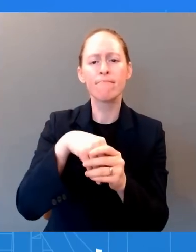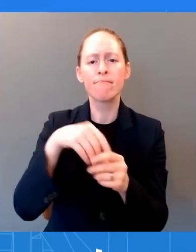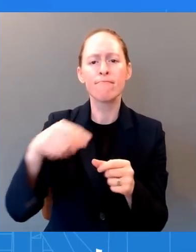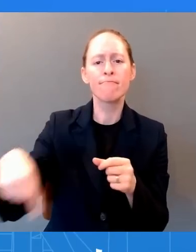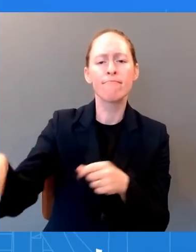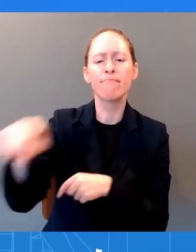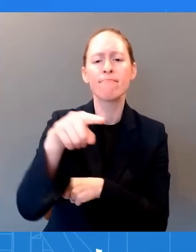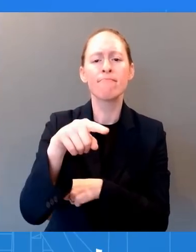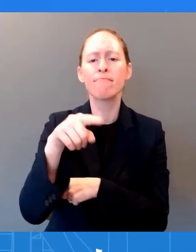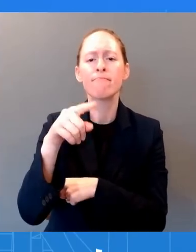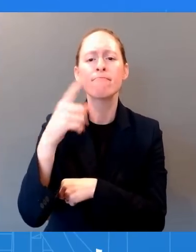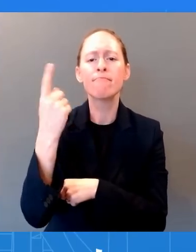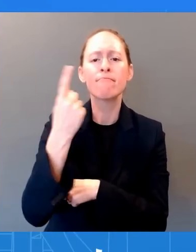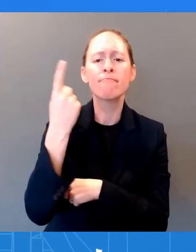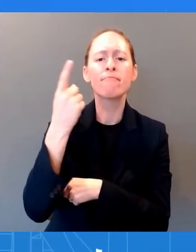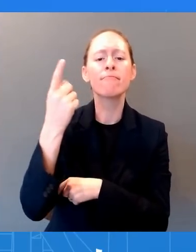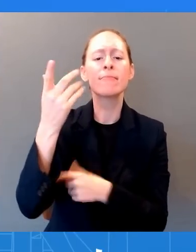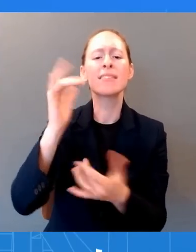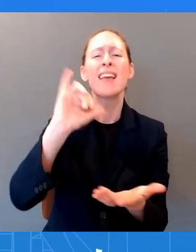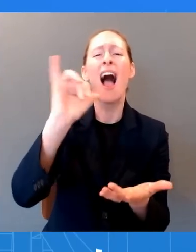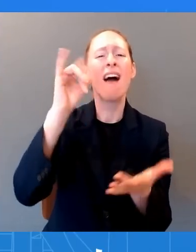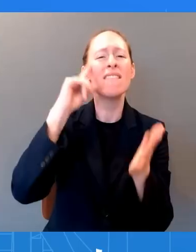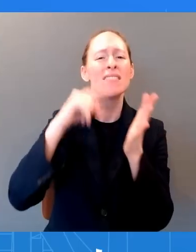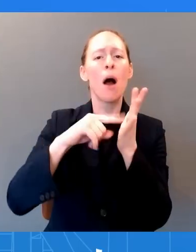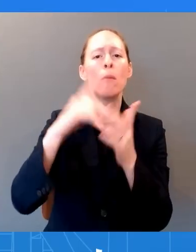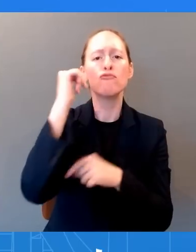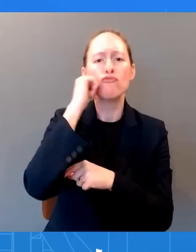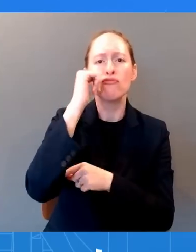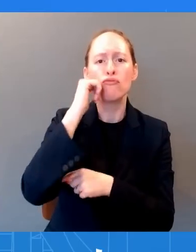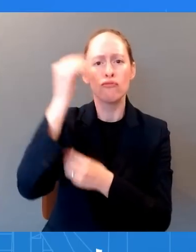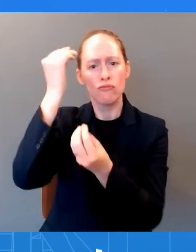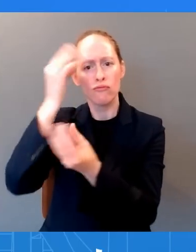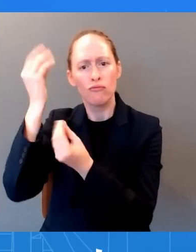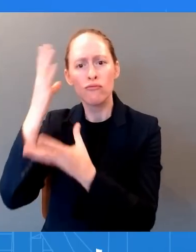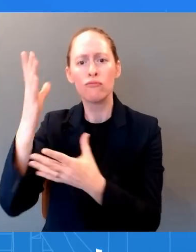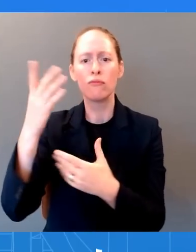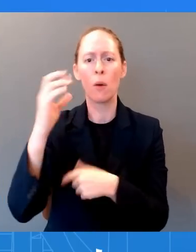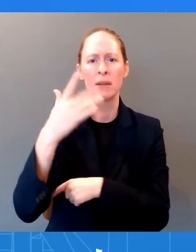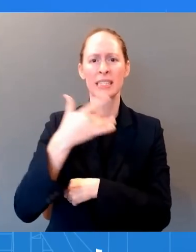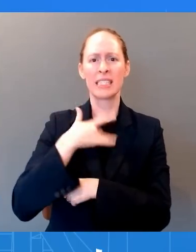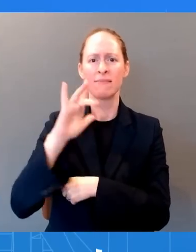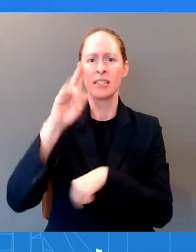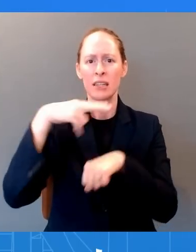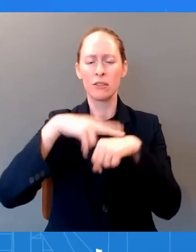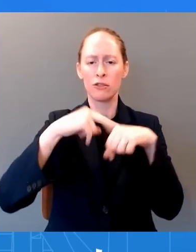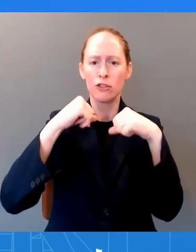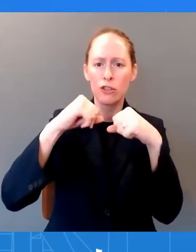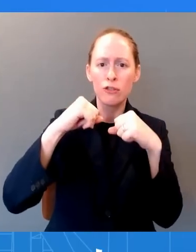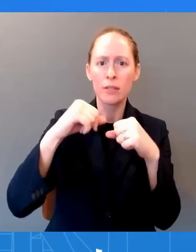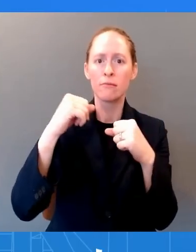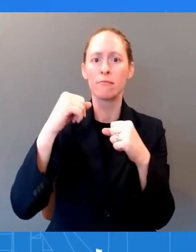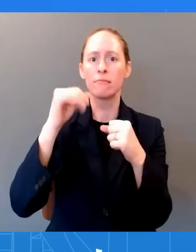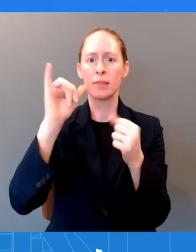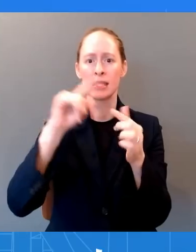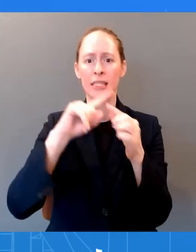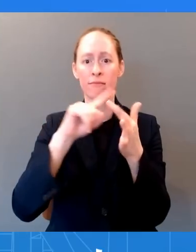or intelligence matters. This is ODNI -- a decision that they've made. So talking about any PDB specifically